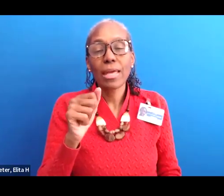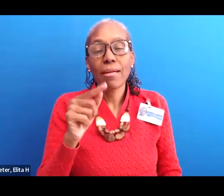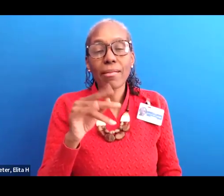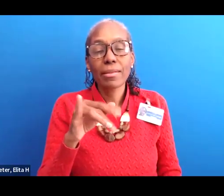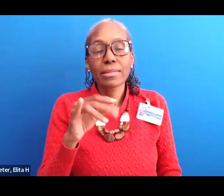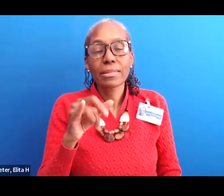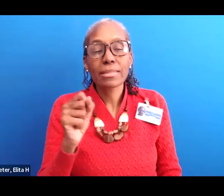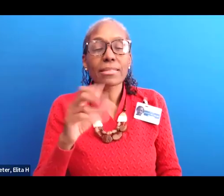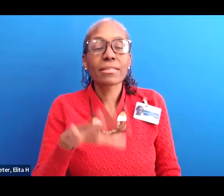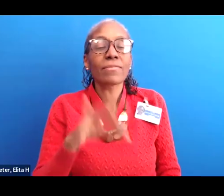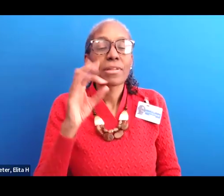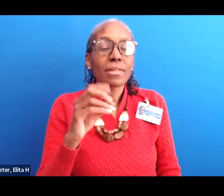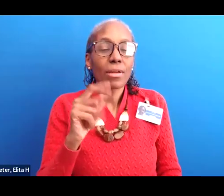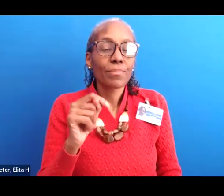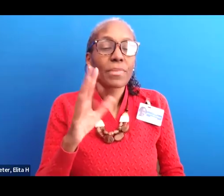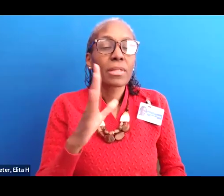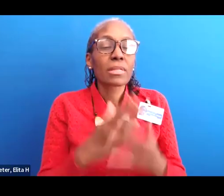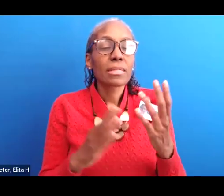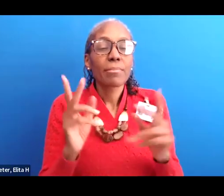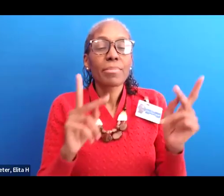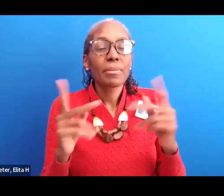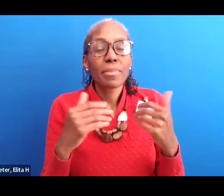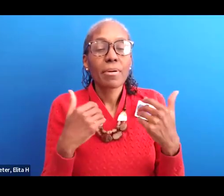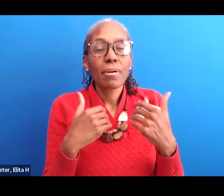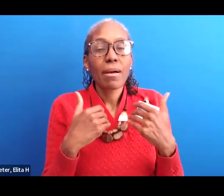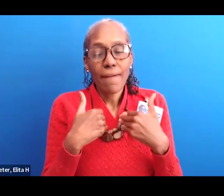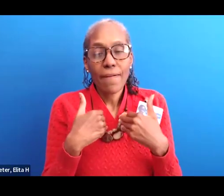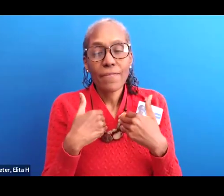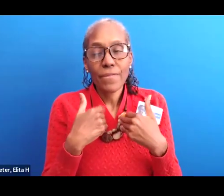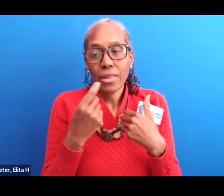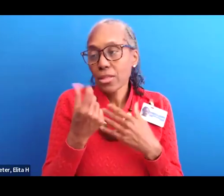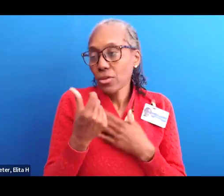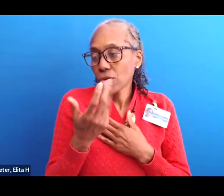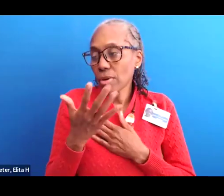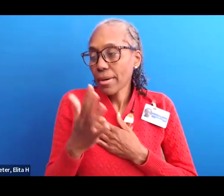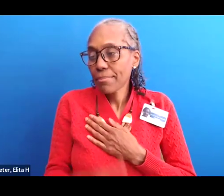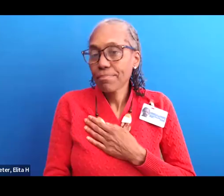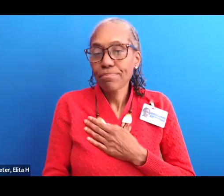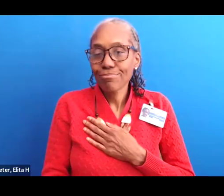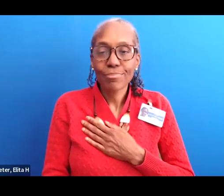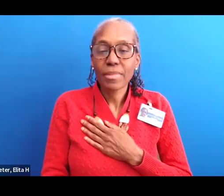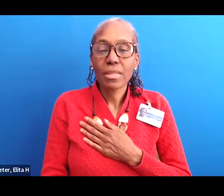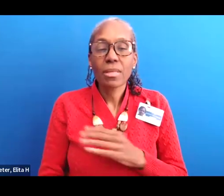Some people just seem to have some little bubbles in their urine,